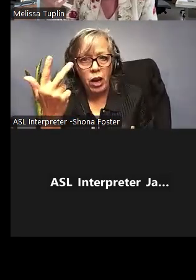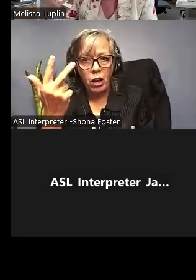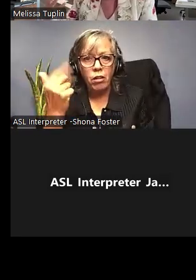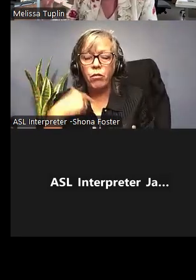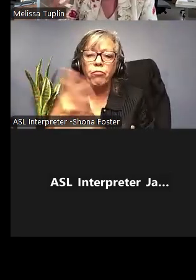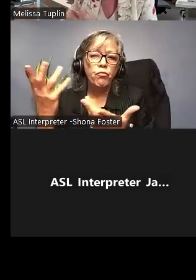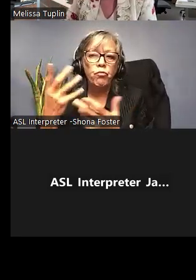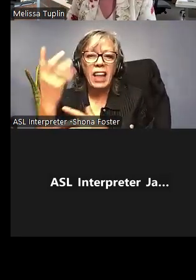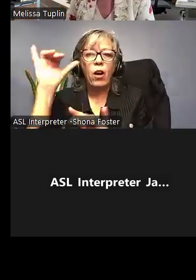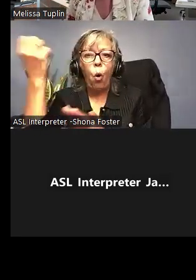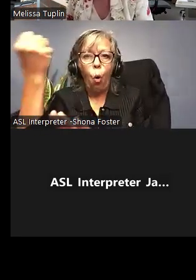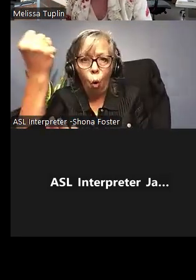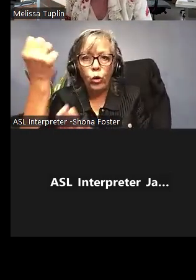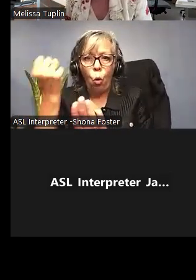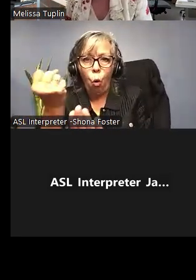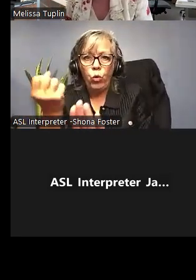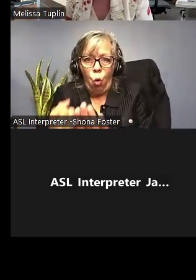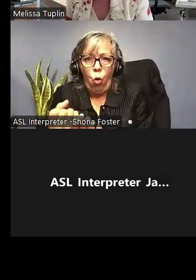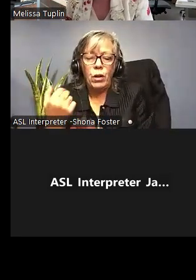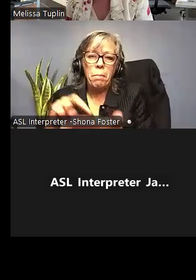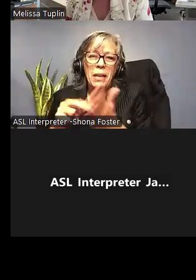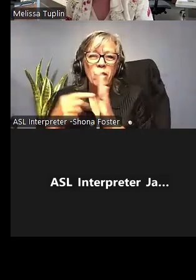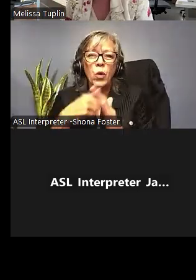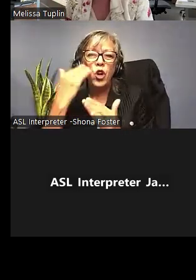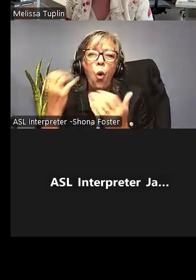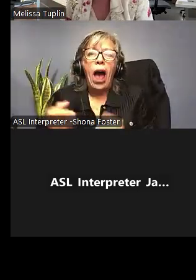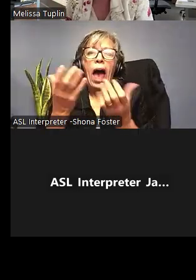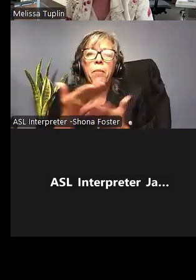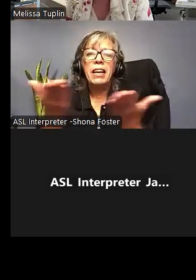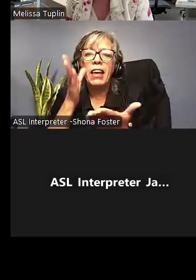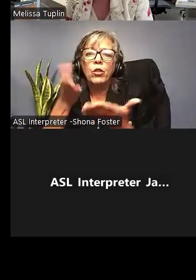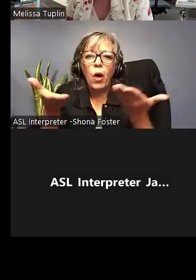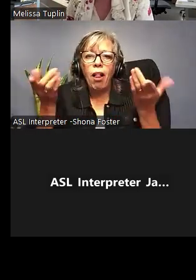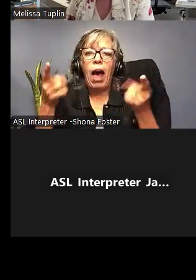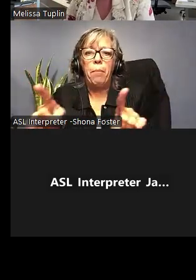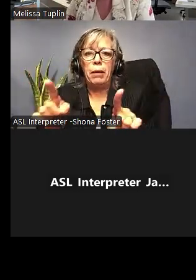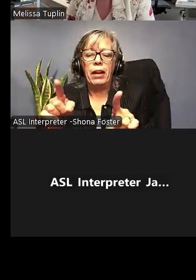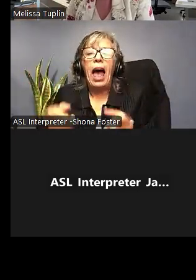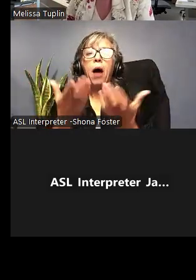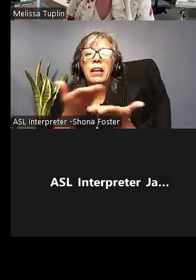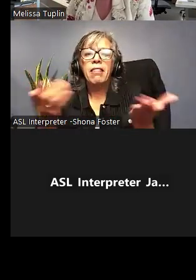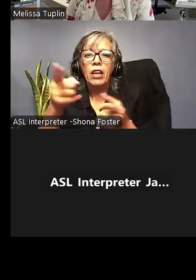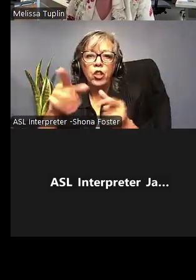for that projection year. We just want to see how many activities in general that you're planning.